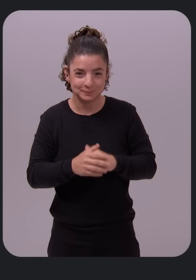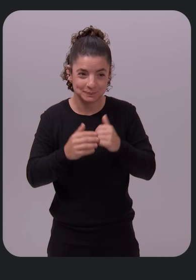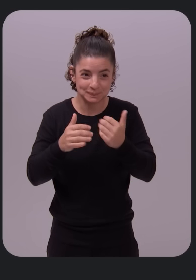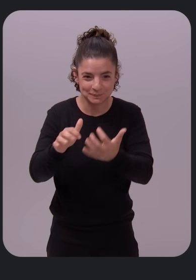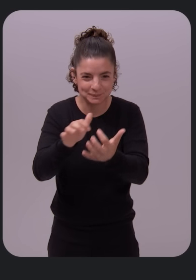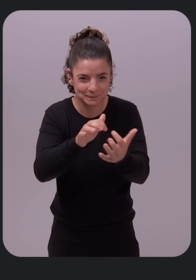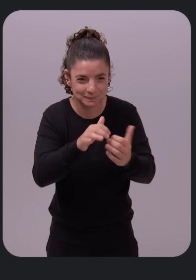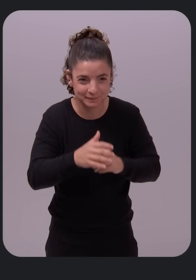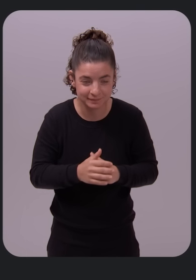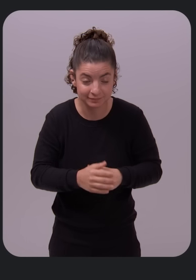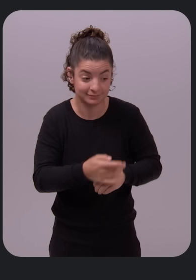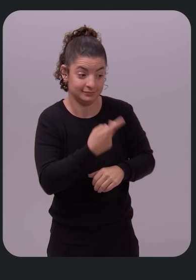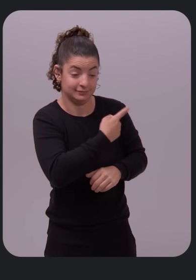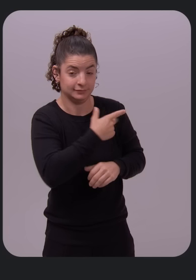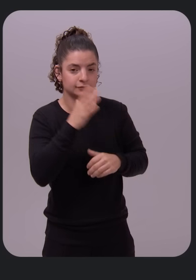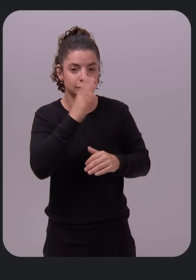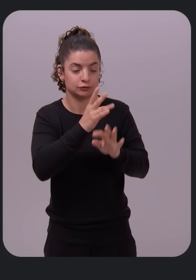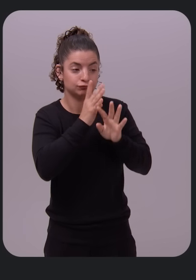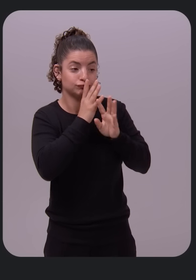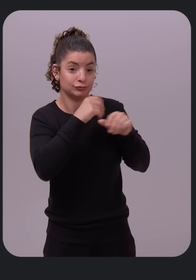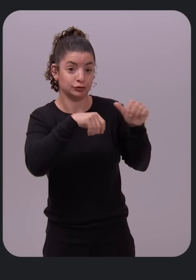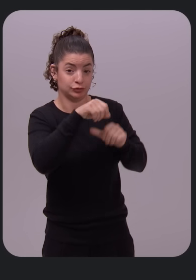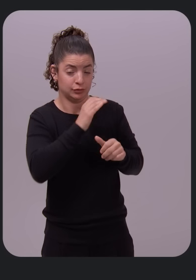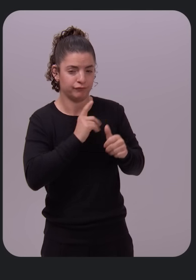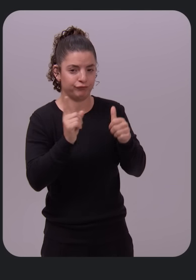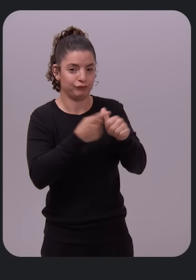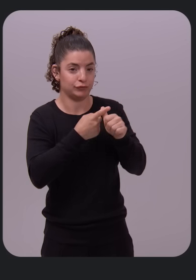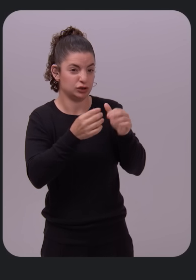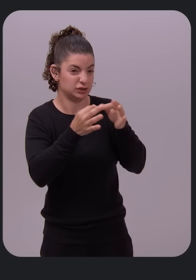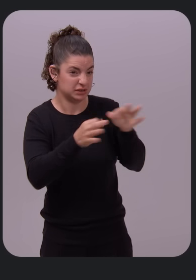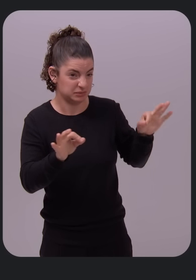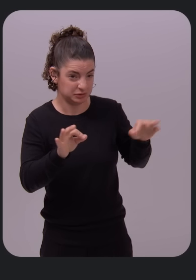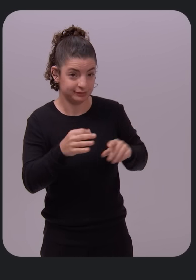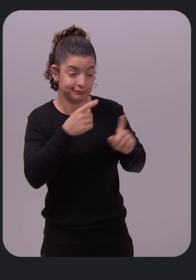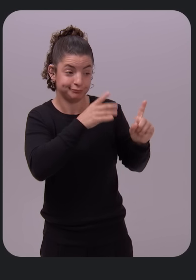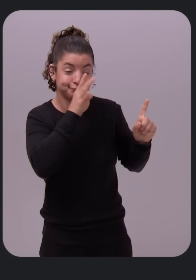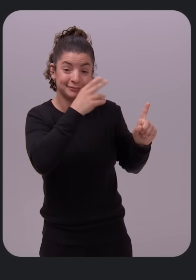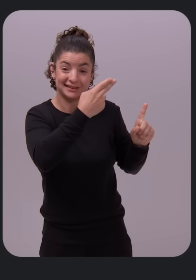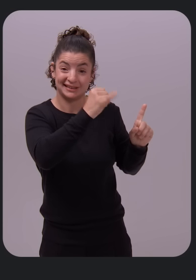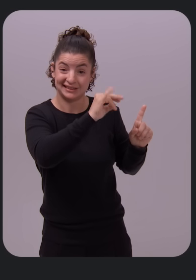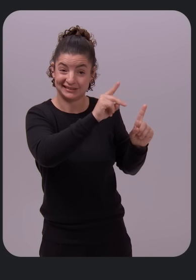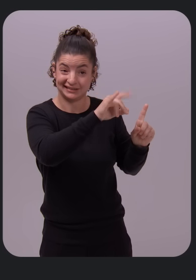Nishtha and I are going to speak to each other in our mother tongues. Nishtha is going to speak Hindi.